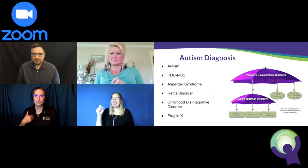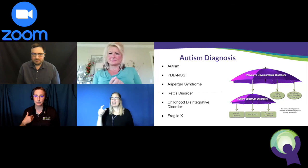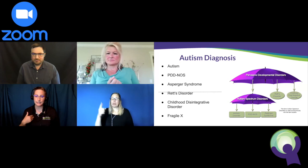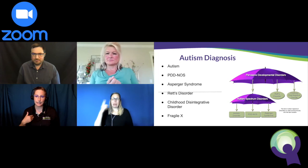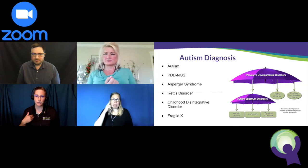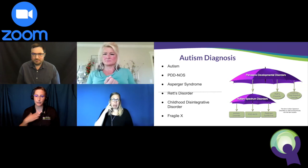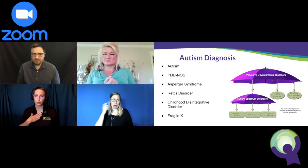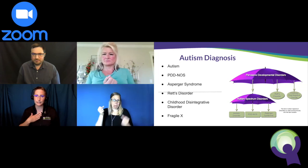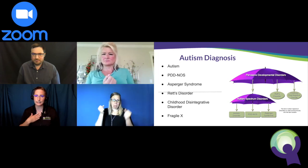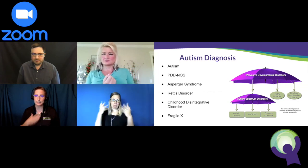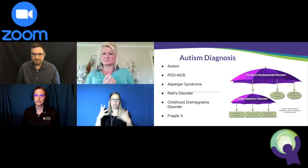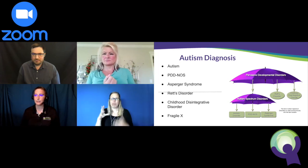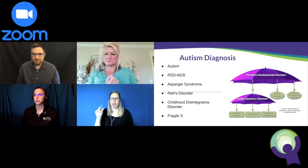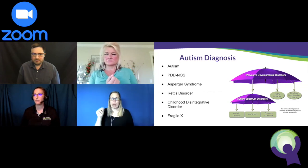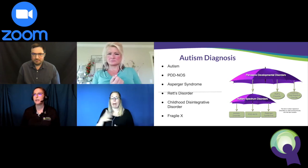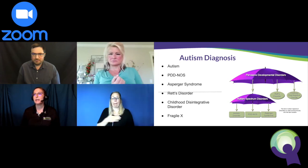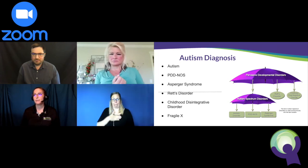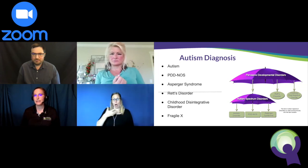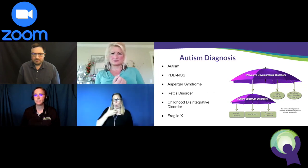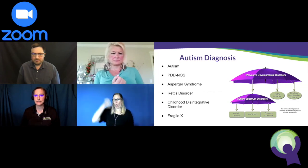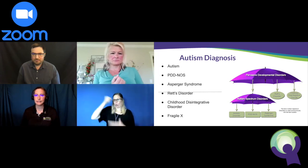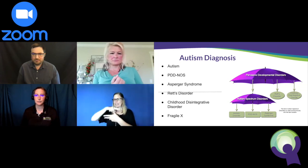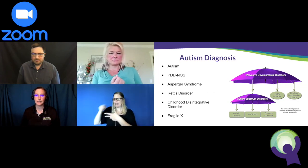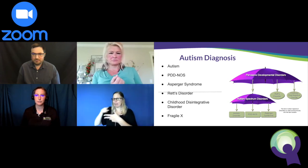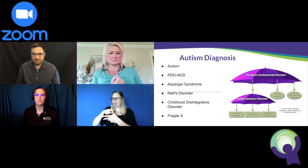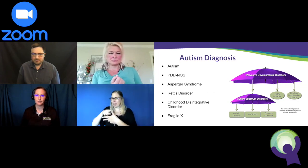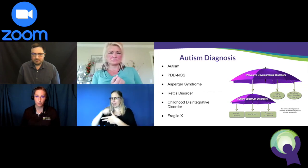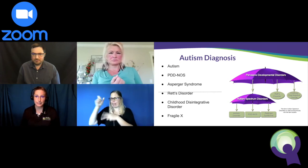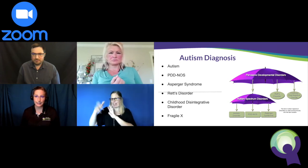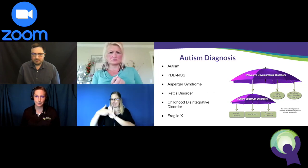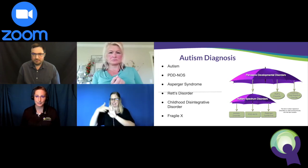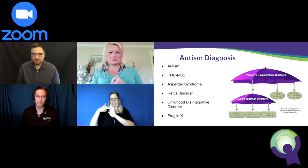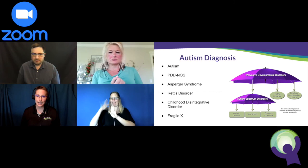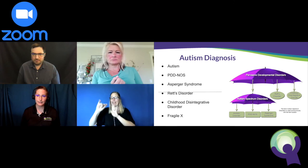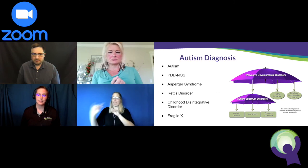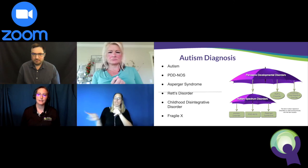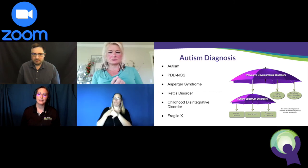was diagnosed, my oldest is on the spectrum, and when he was diagnosed that was the first diagnosis we got.